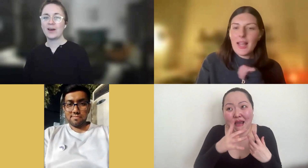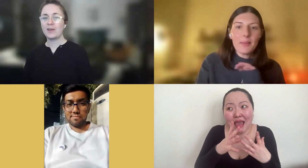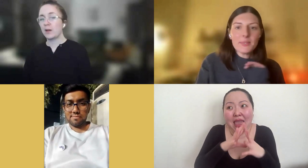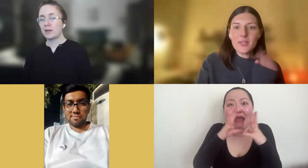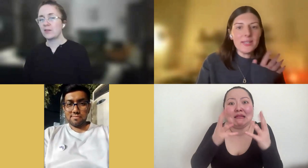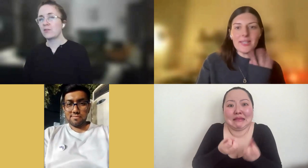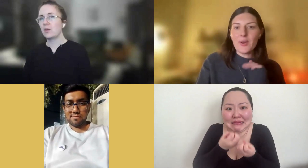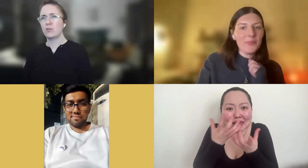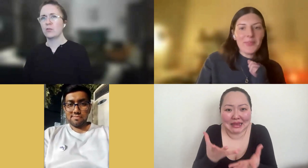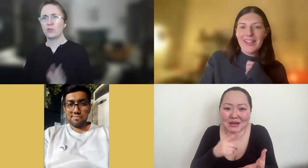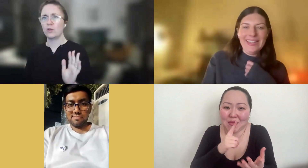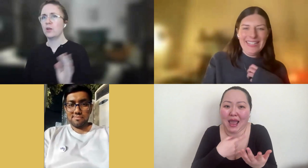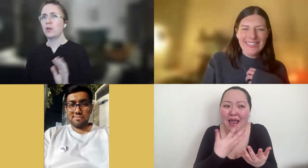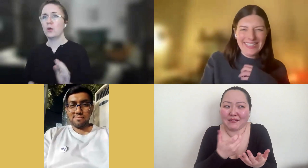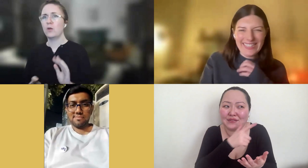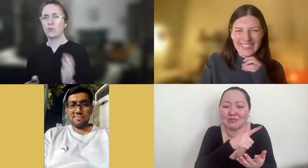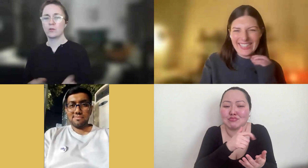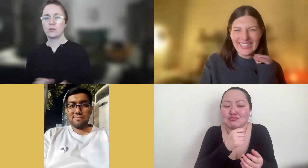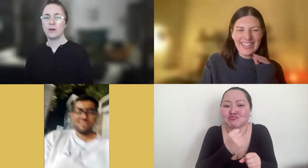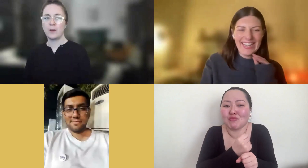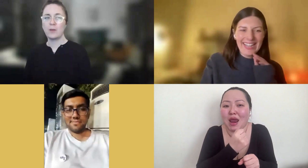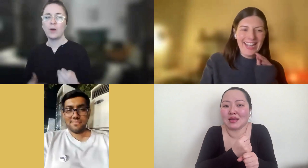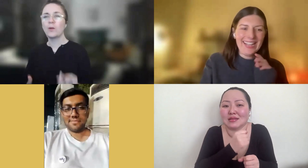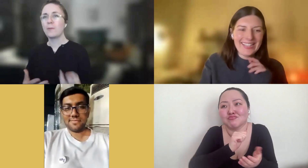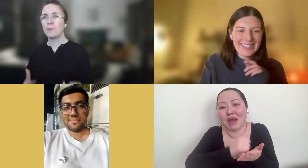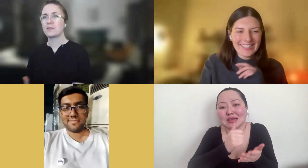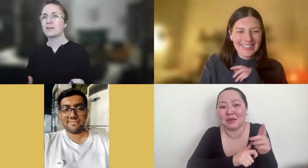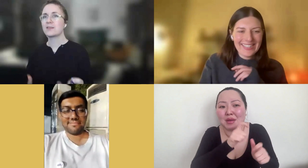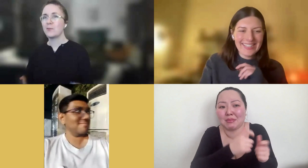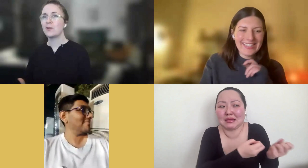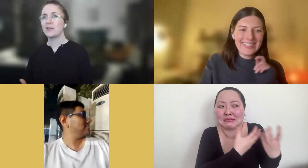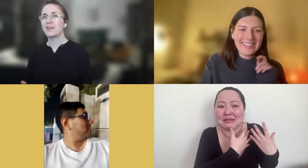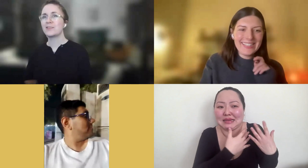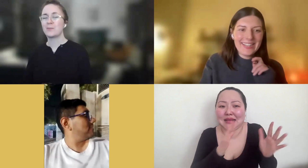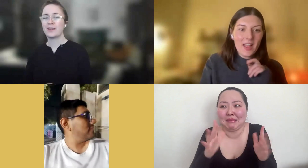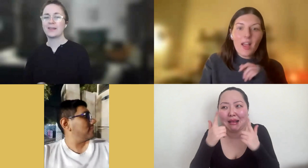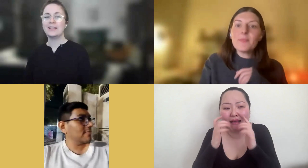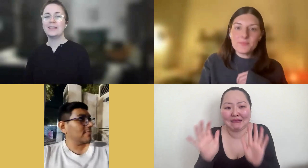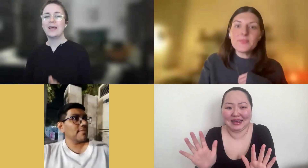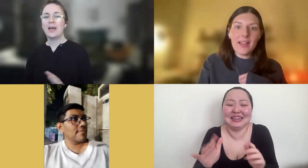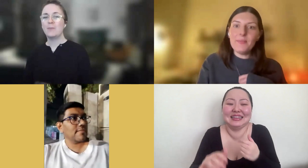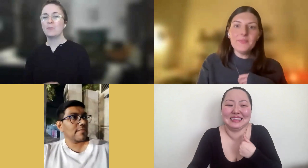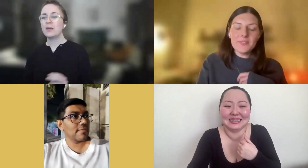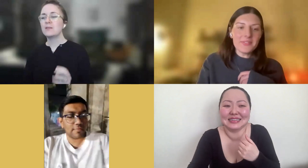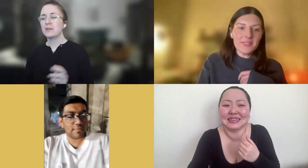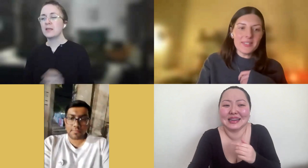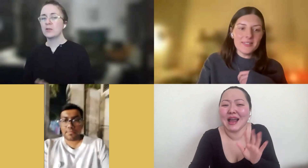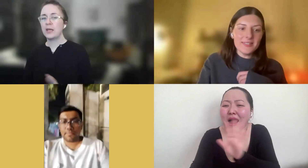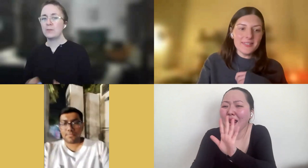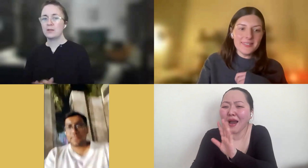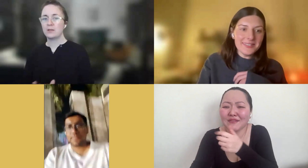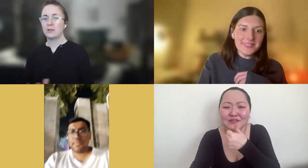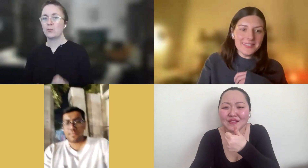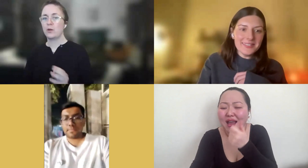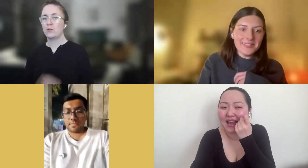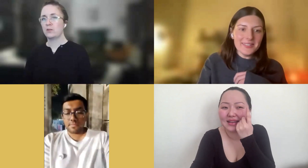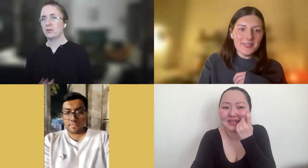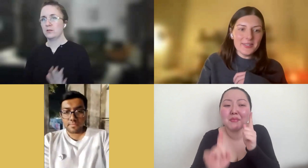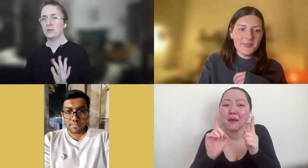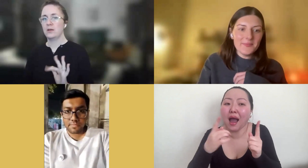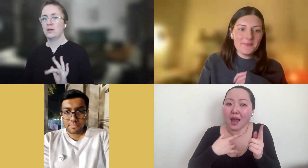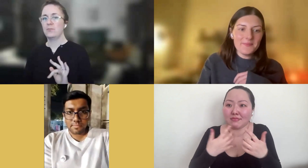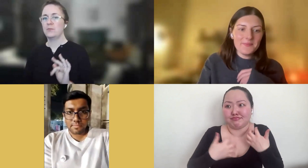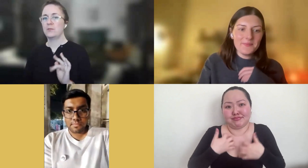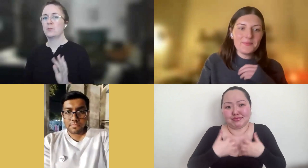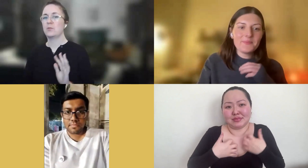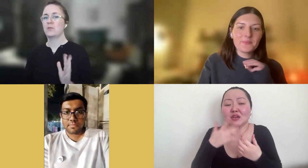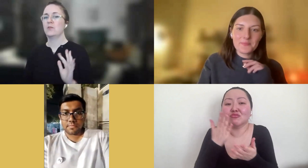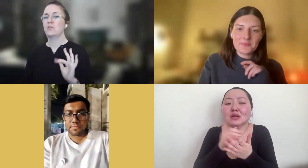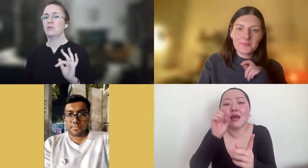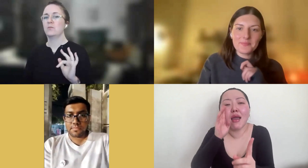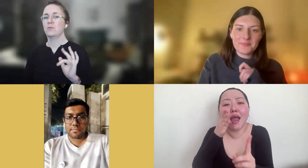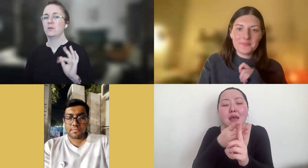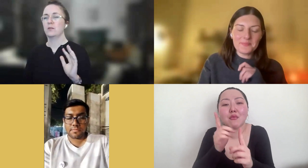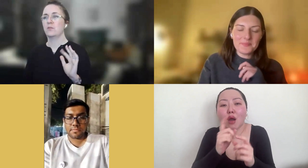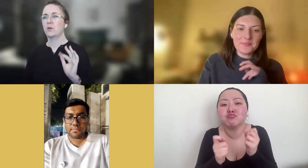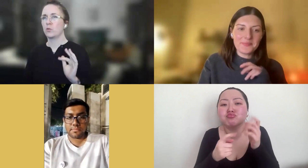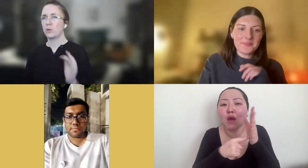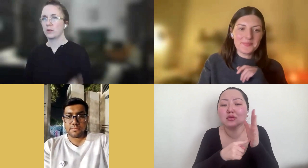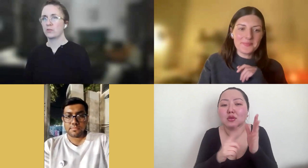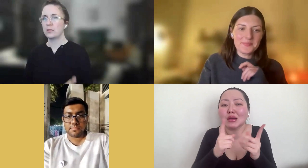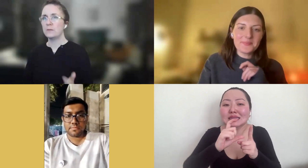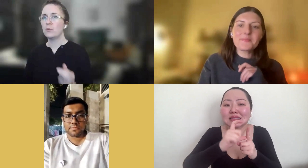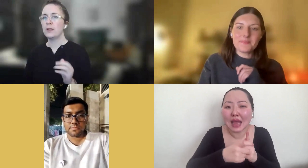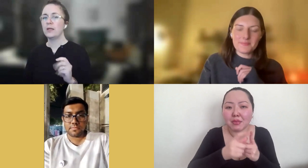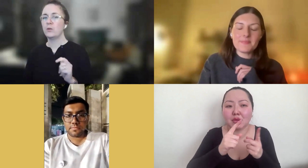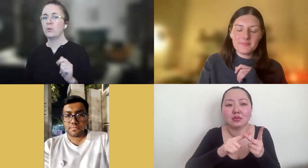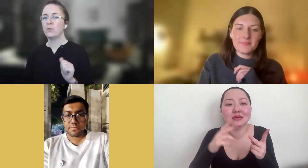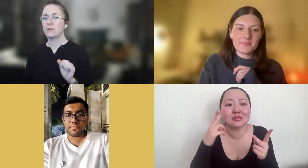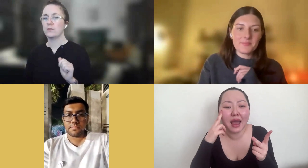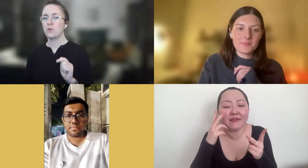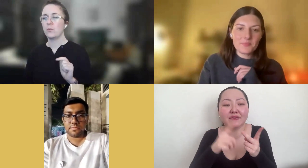But I'm really excited about it. But it is really aiming to prioritise... Production in all of its